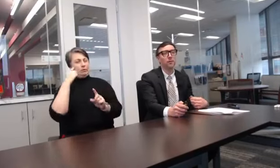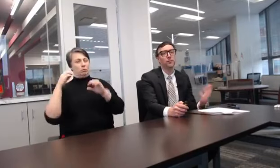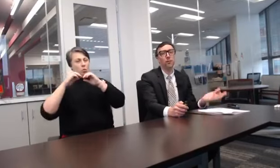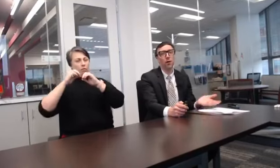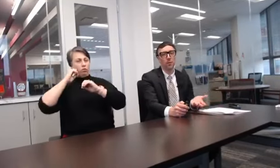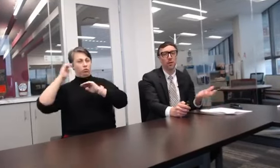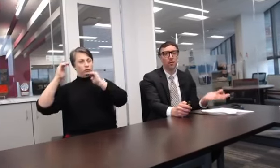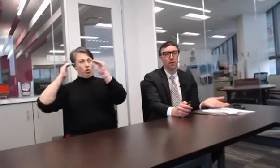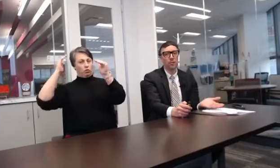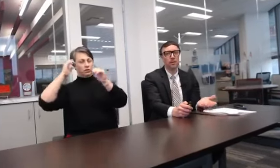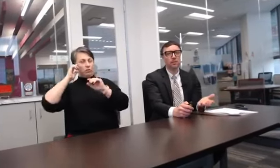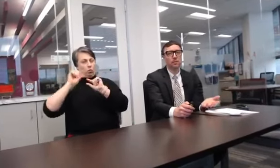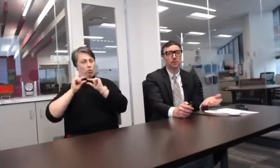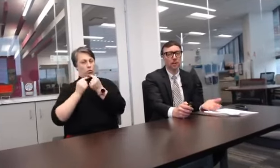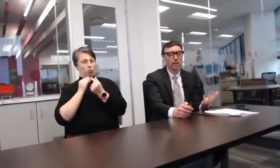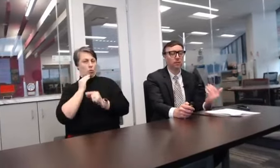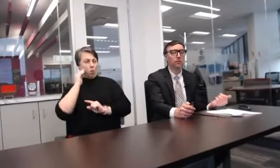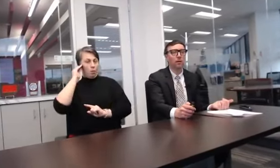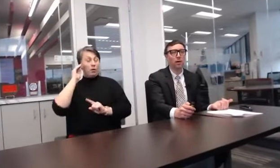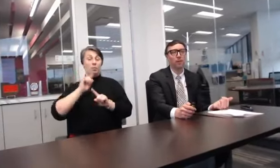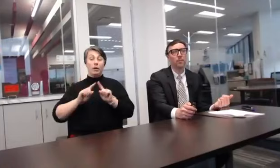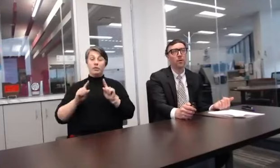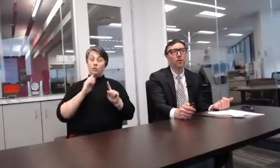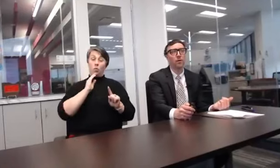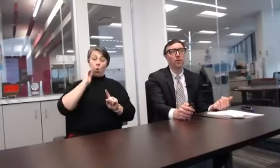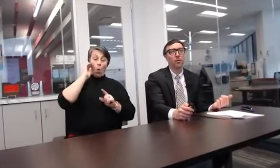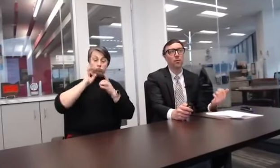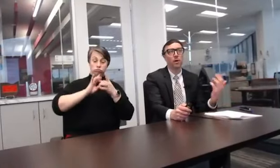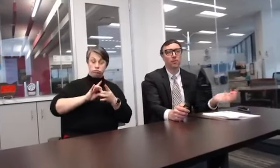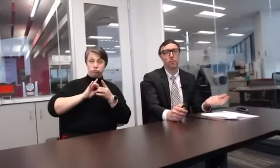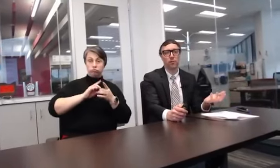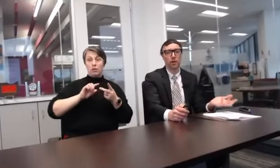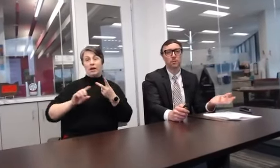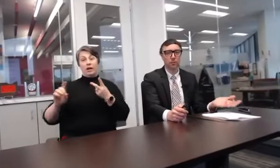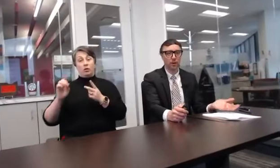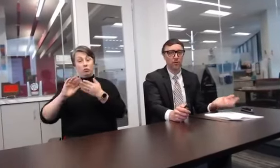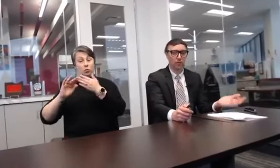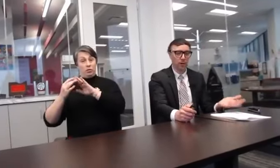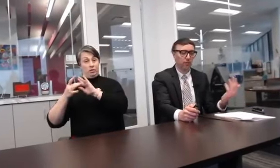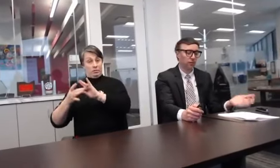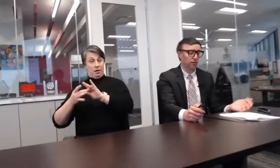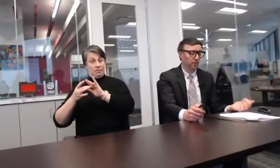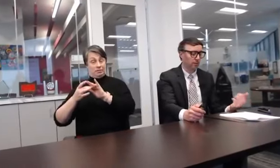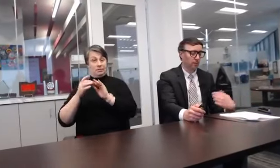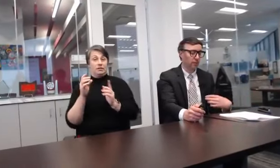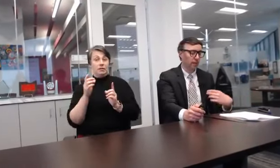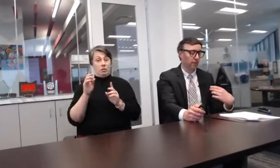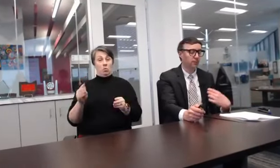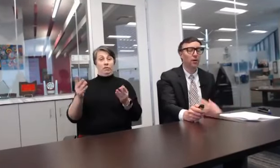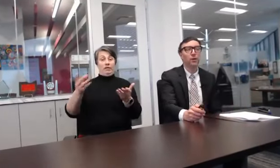So home and community based settings, waiver programs provide funding for services in them.